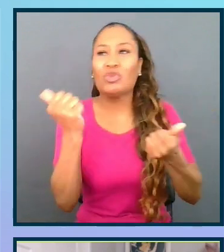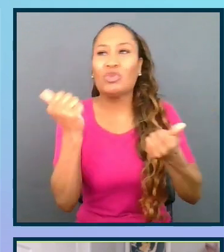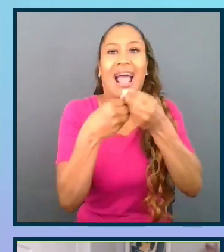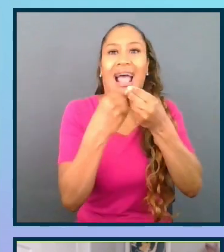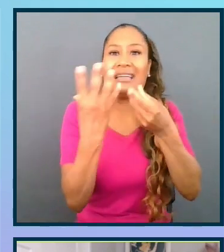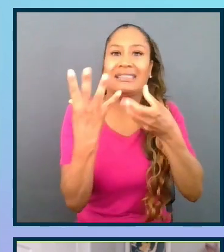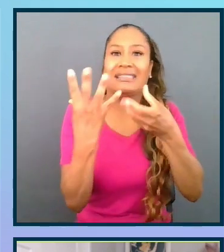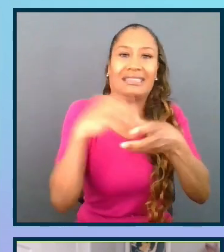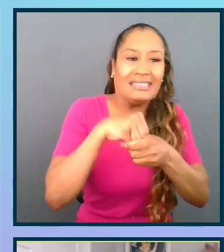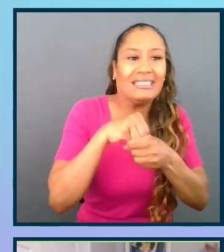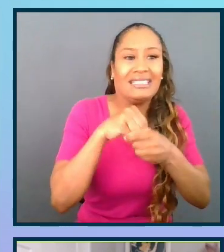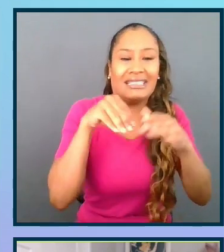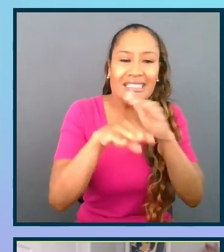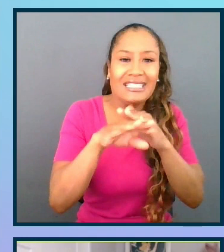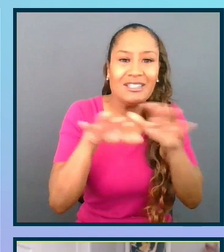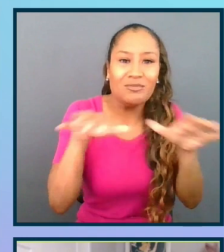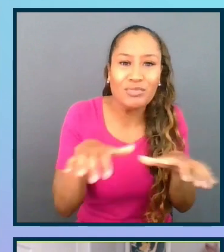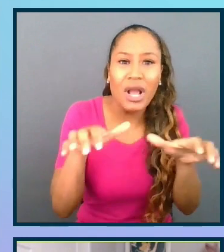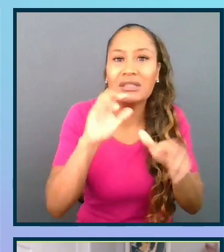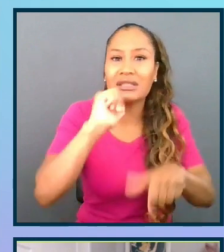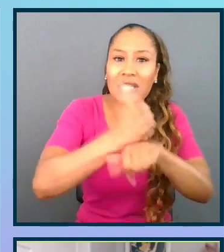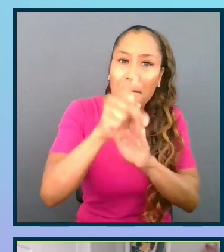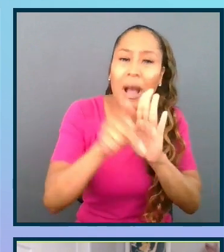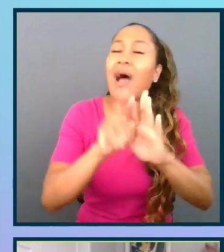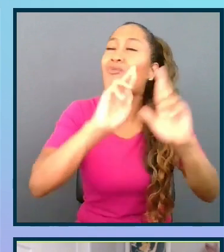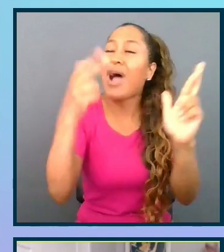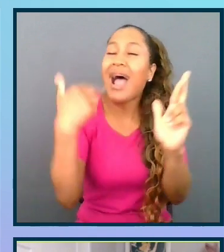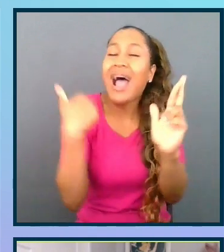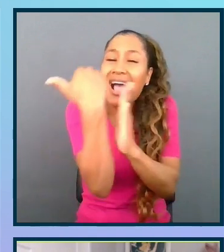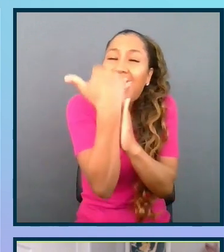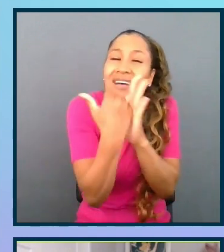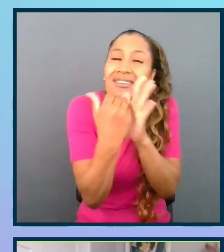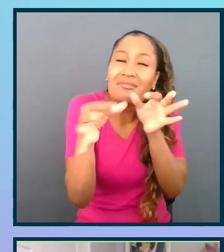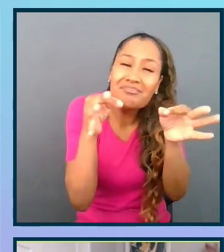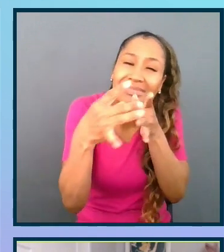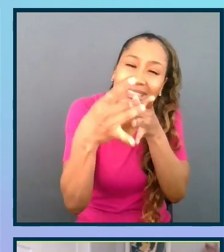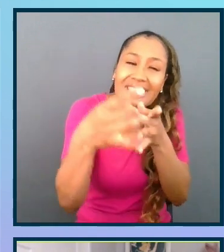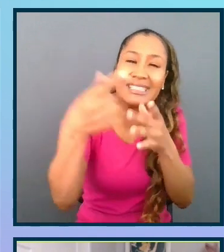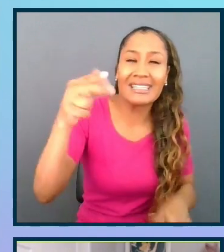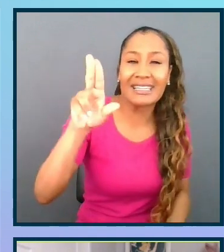even though guidelines for this exist already. And I'm specifically referring